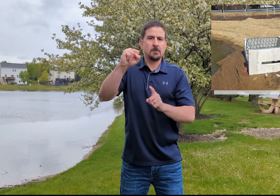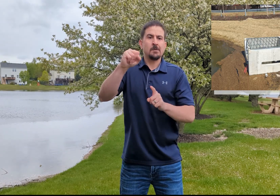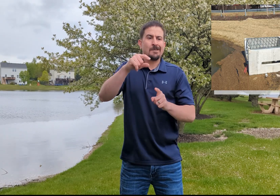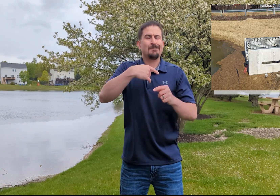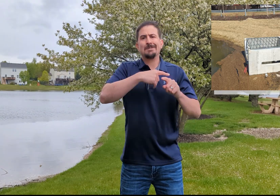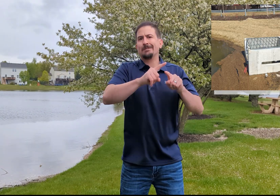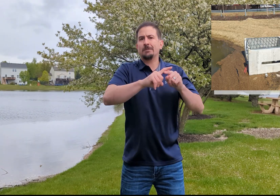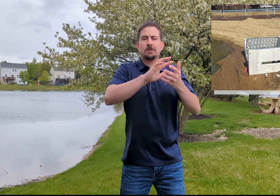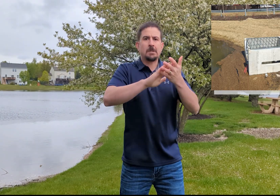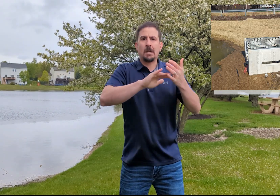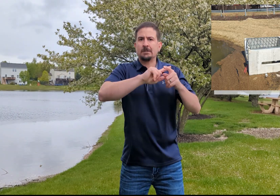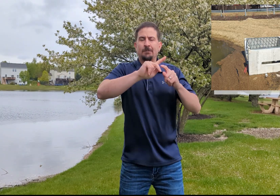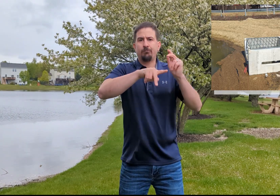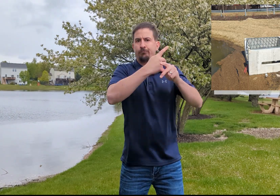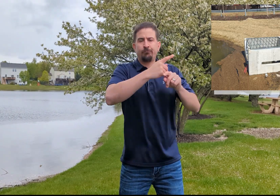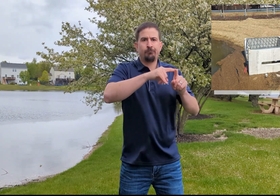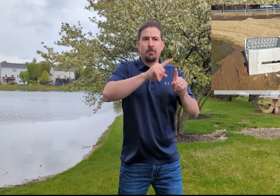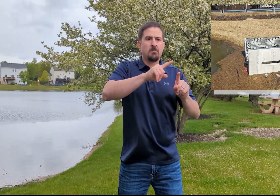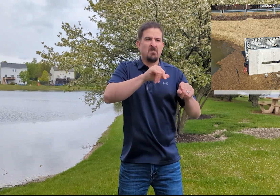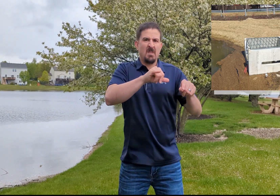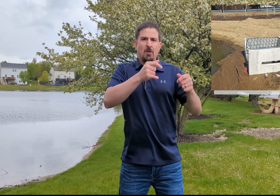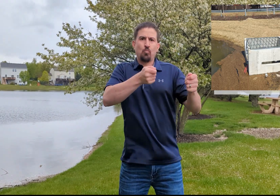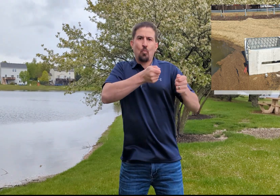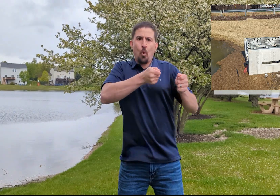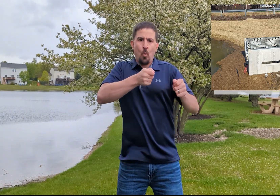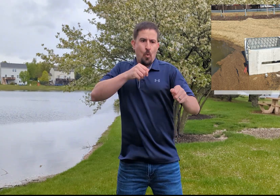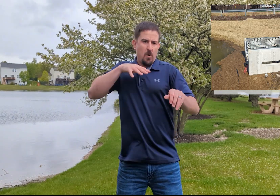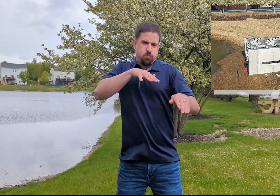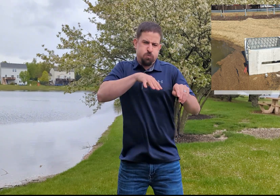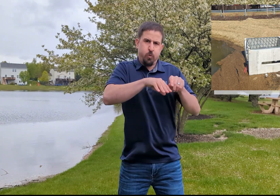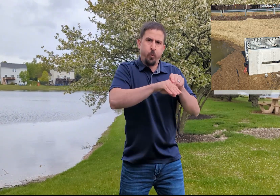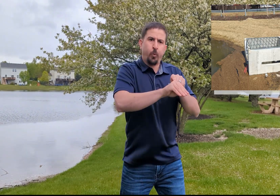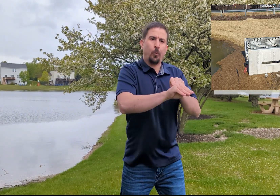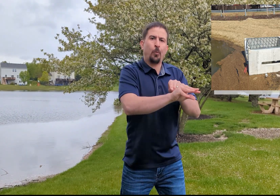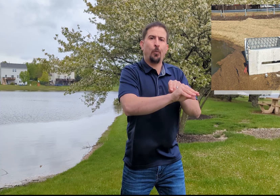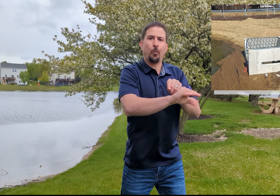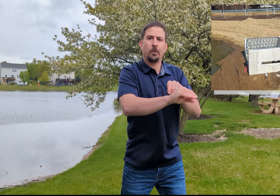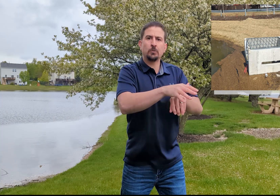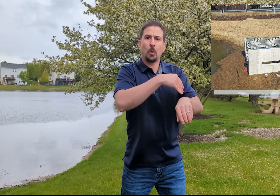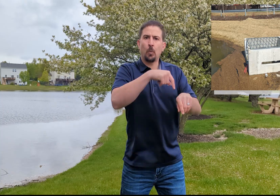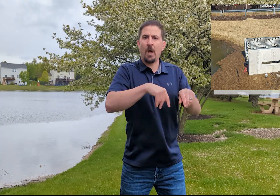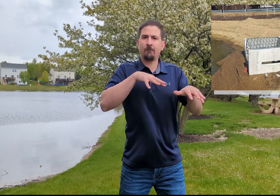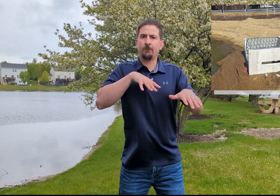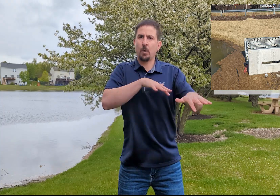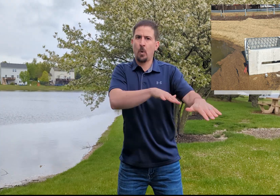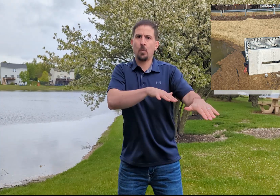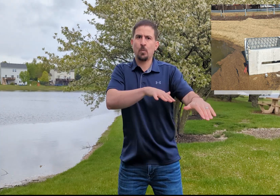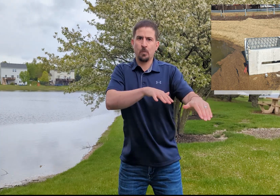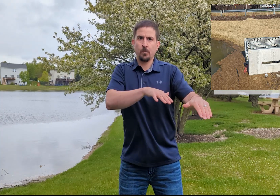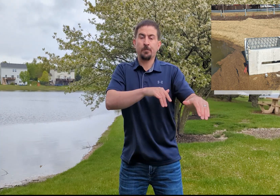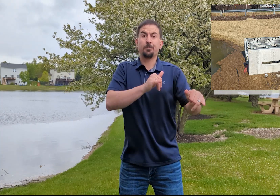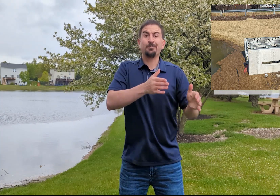There are many different designs and types, but ultimately controls the outgoing flow in order to slow down the flow.